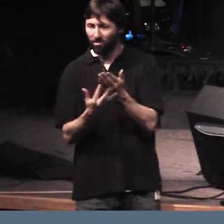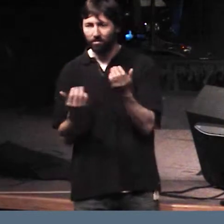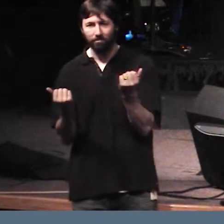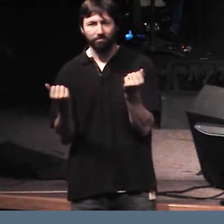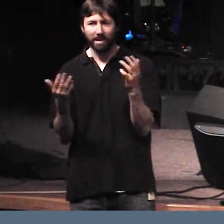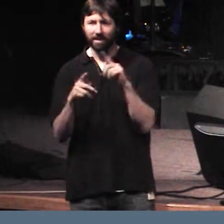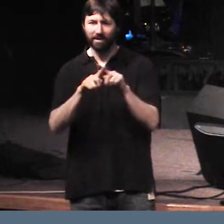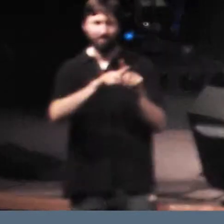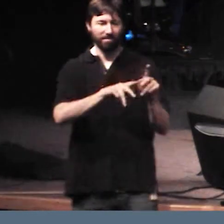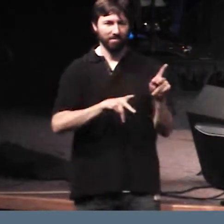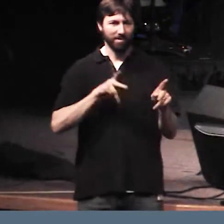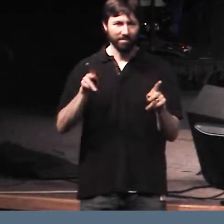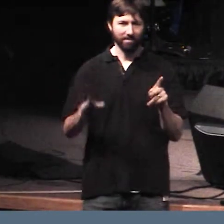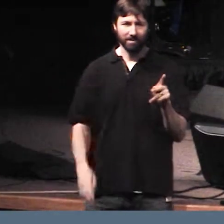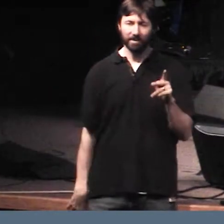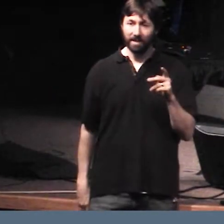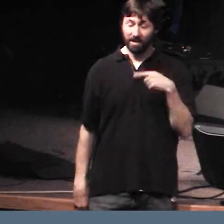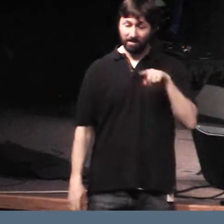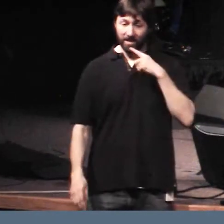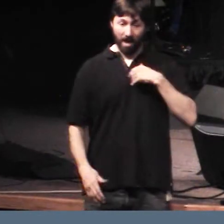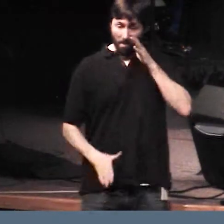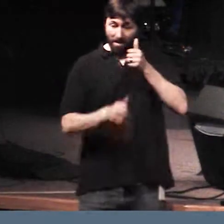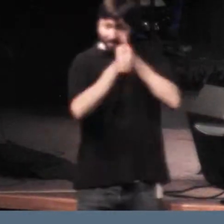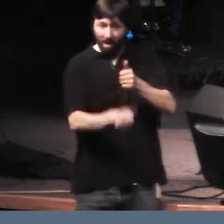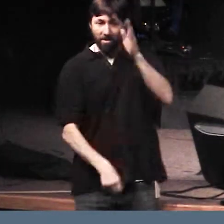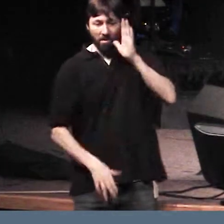stand and say I will follow God - I will be committed - I will be loyal I'll be